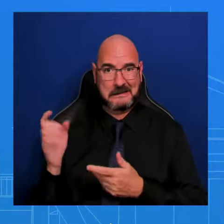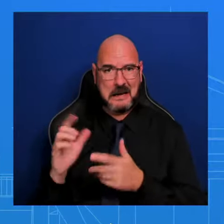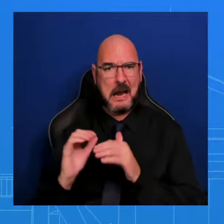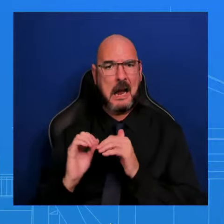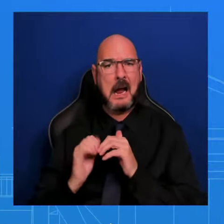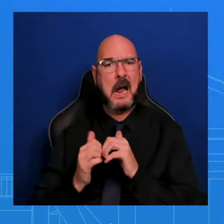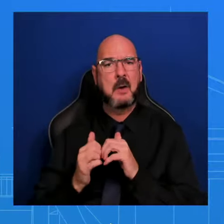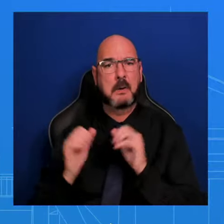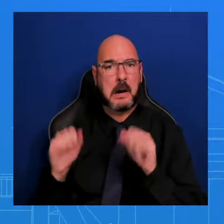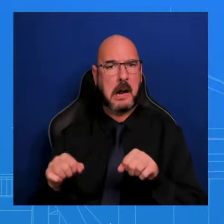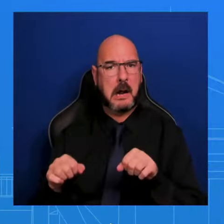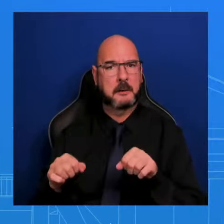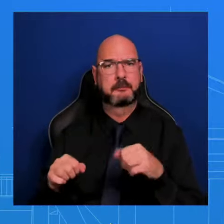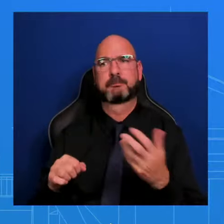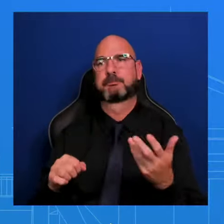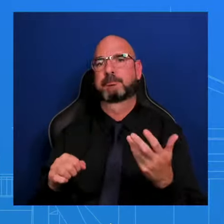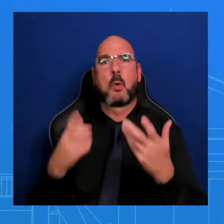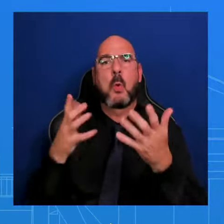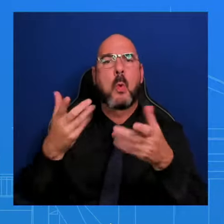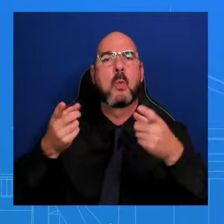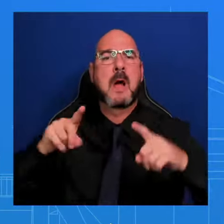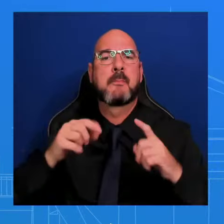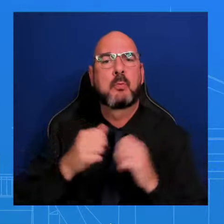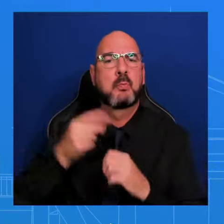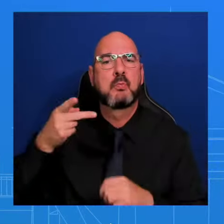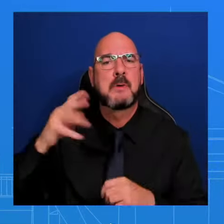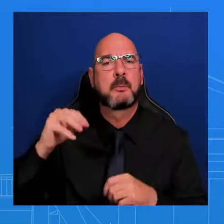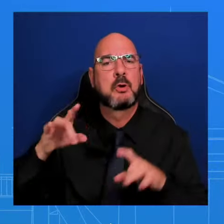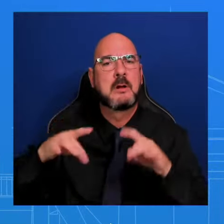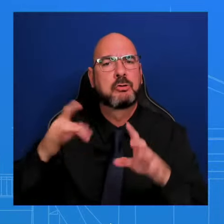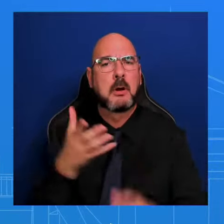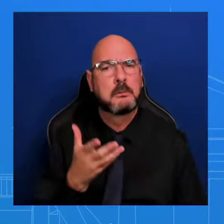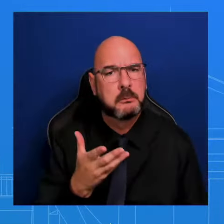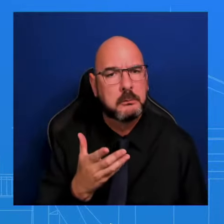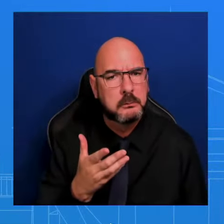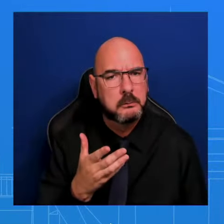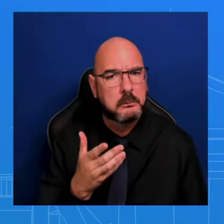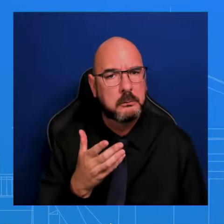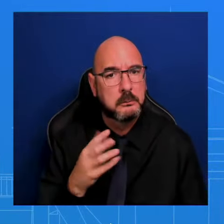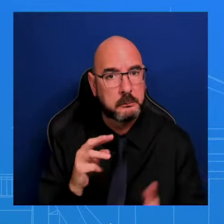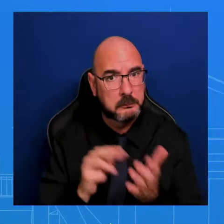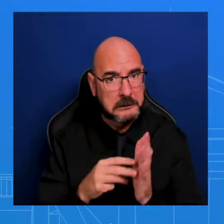you know, Netanyahu is on the phone? How is that going to work? Mr. Kirby: I don't anticipate keeping the Prime Minister